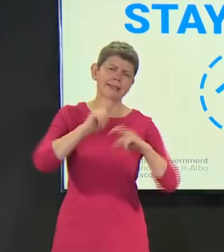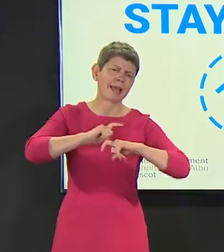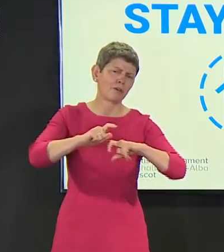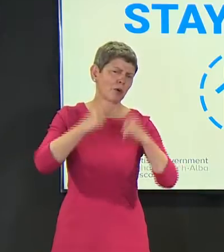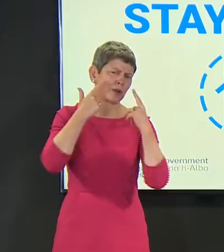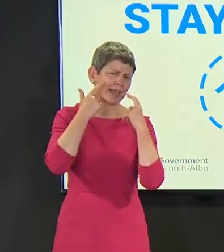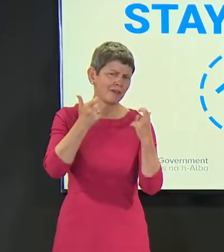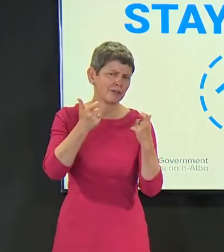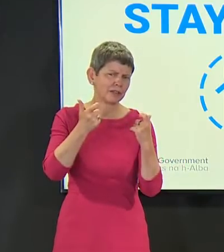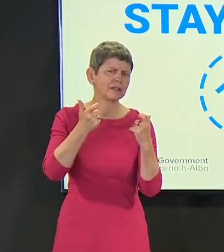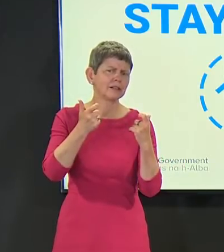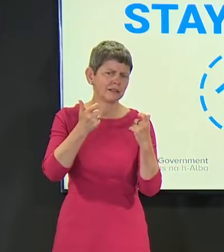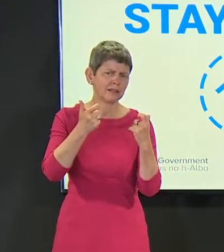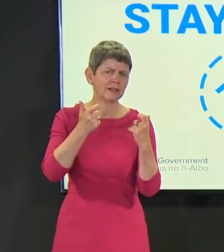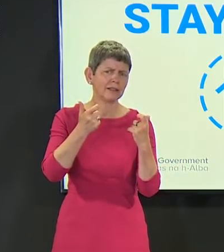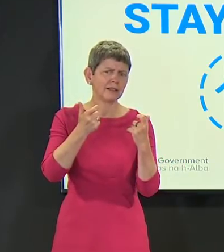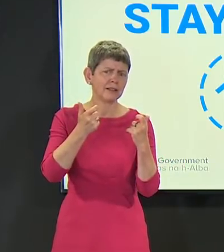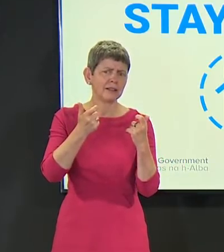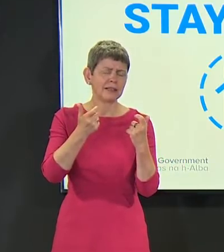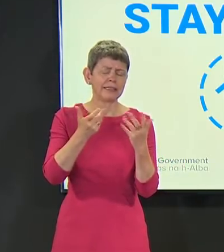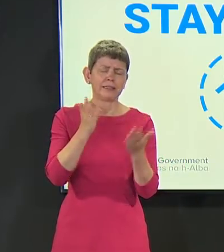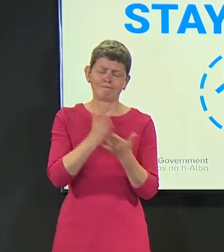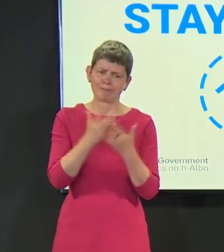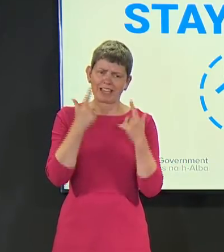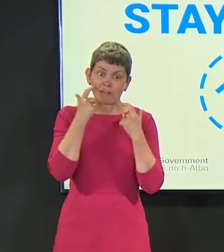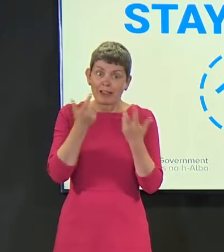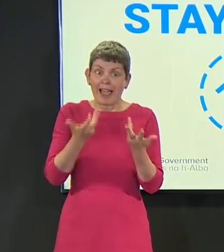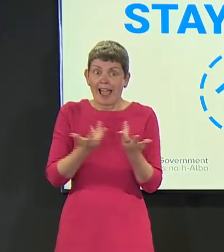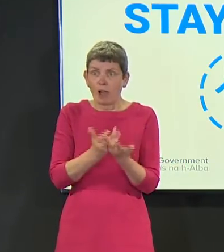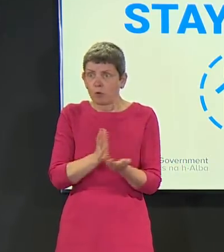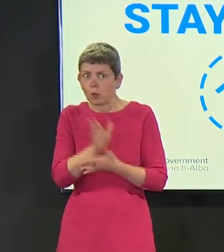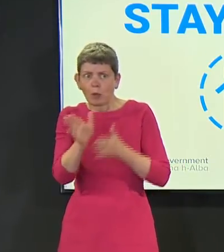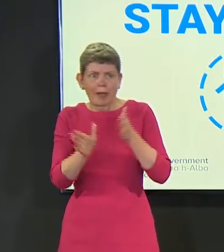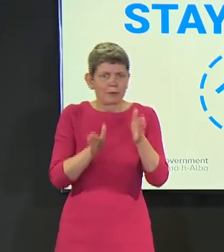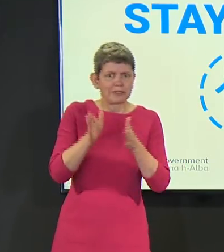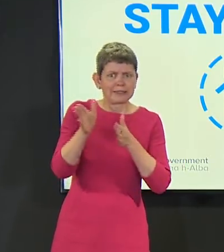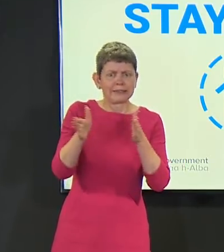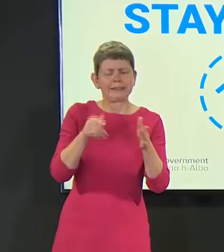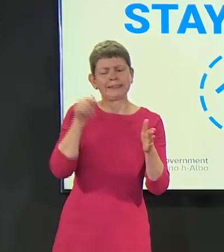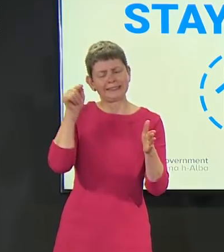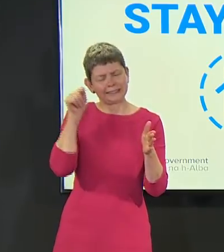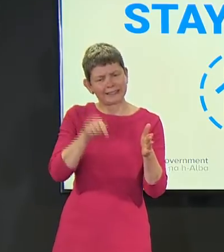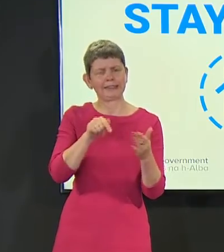be cautious in how you go about things because it is all of that that is getting us to the position